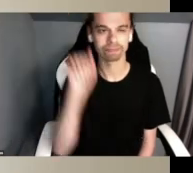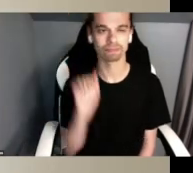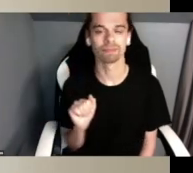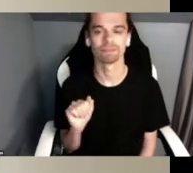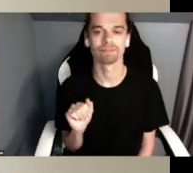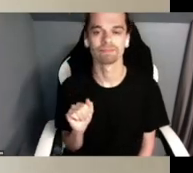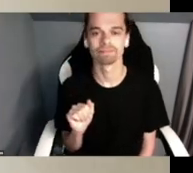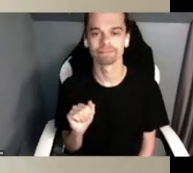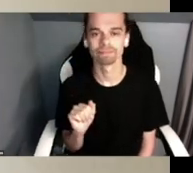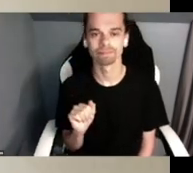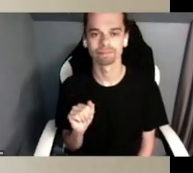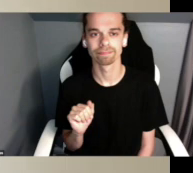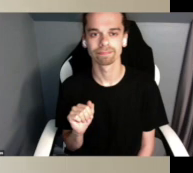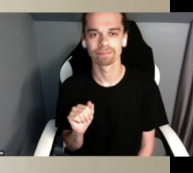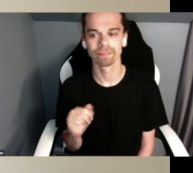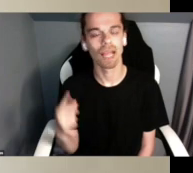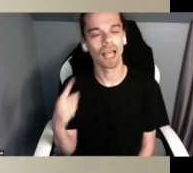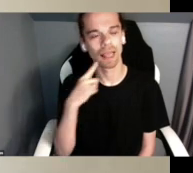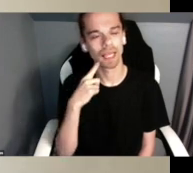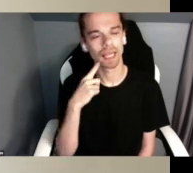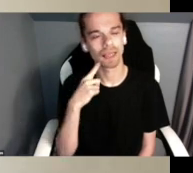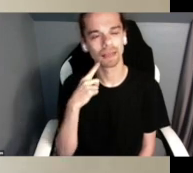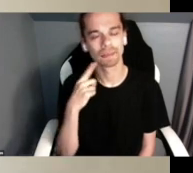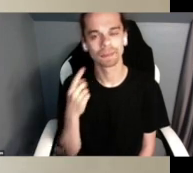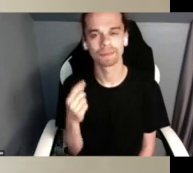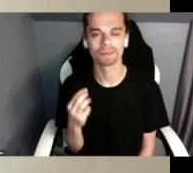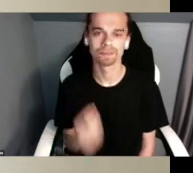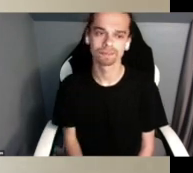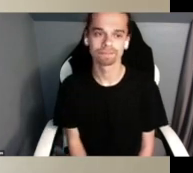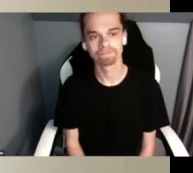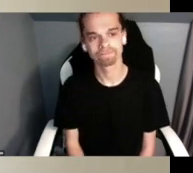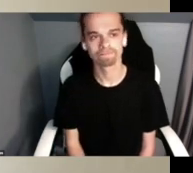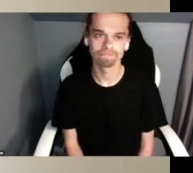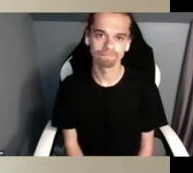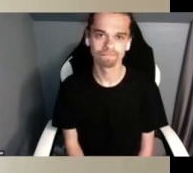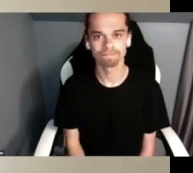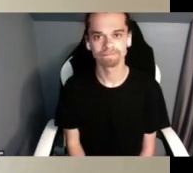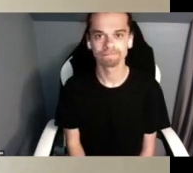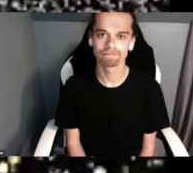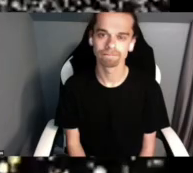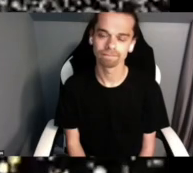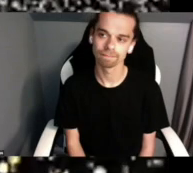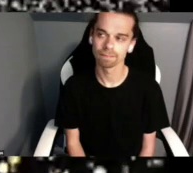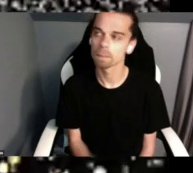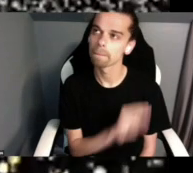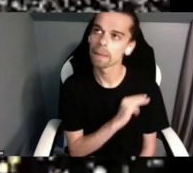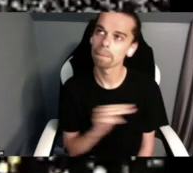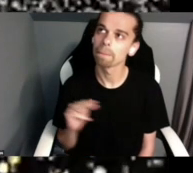I think that members of my community,